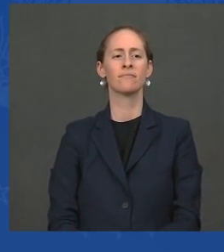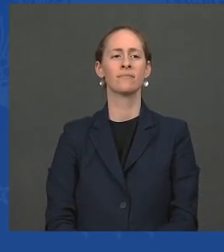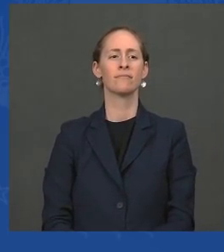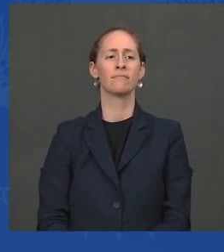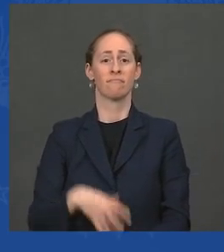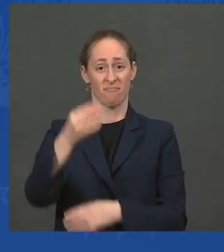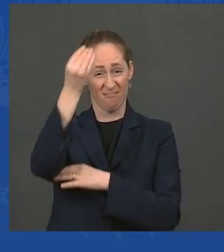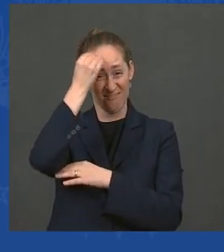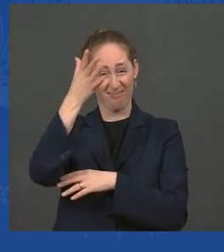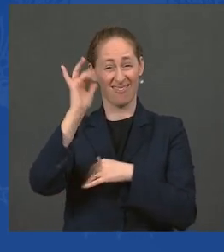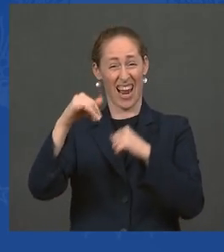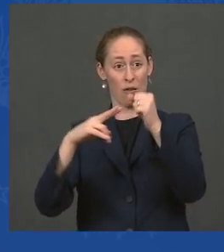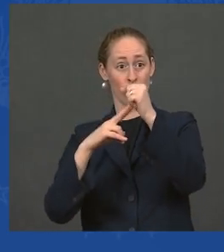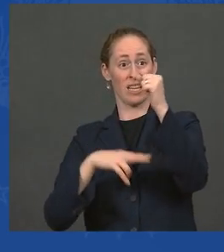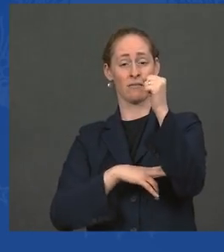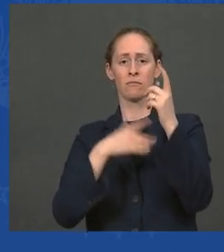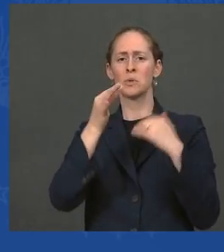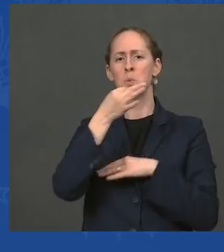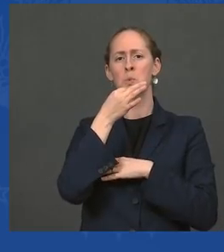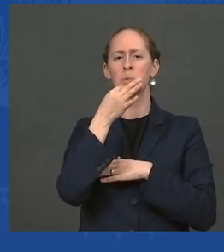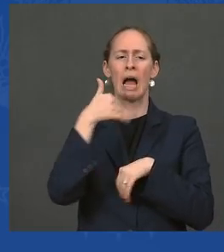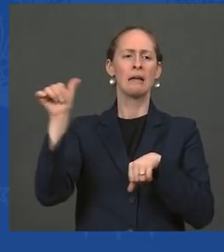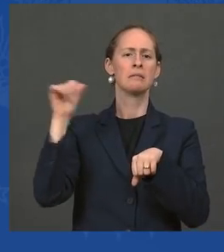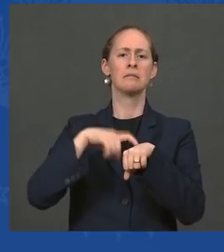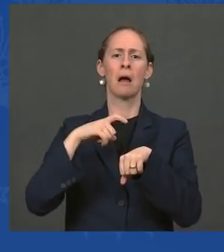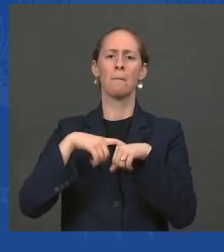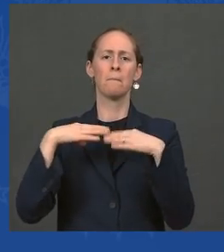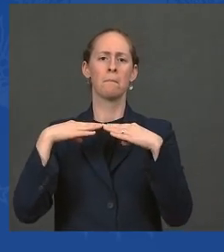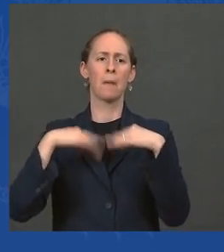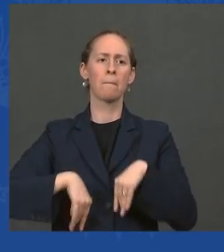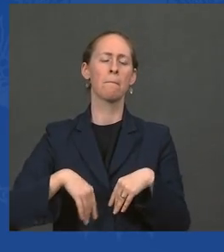Fall. Fall into the water or into the gap that they cover.